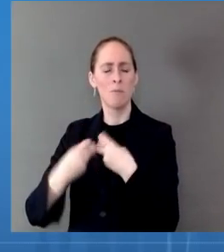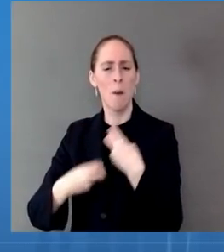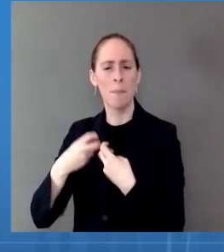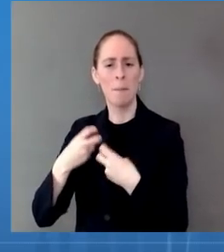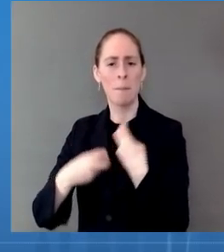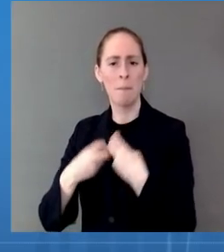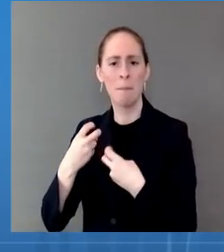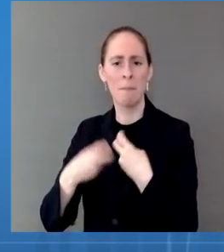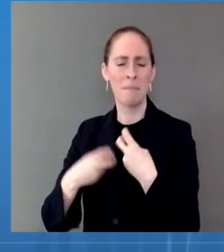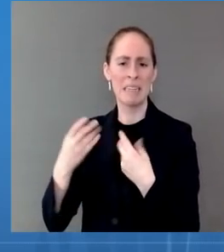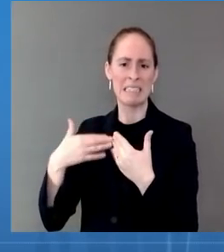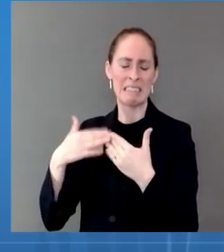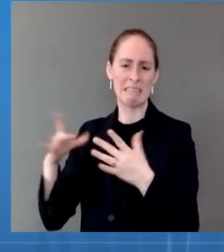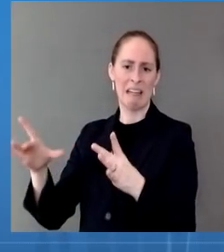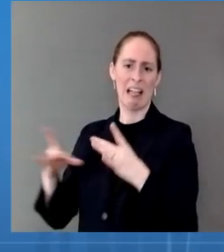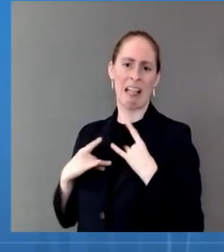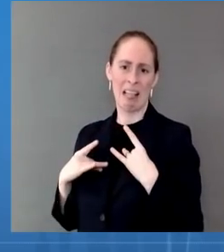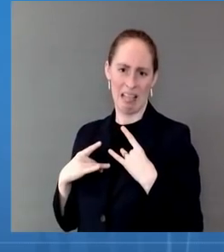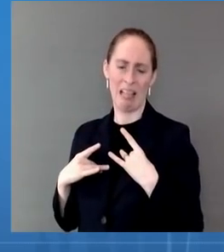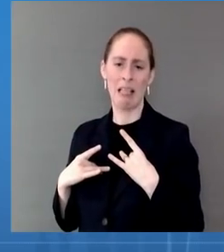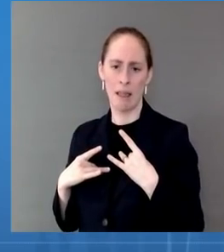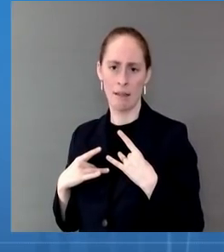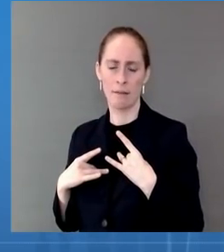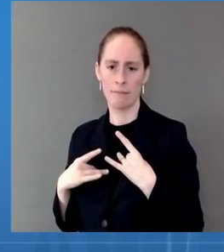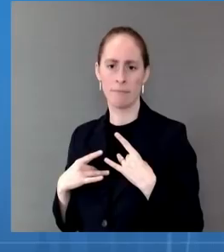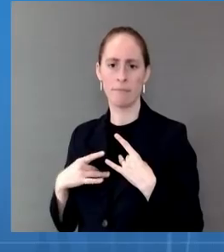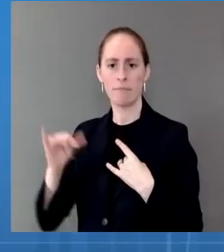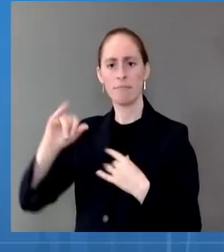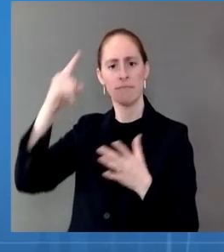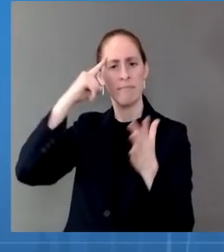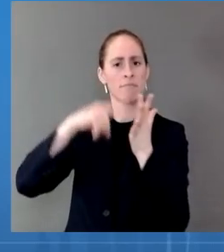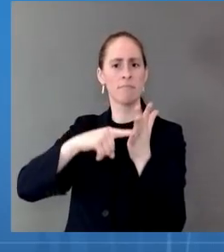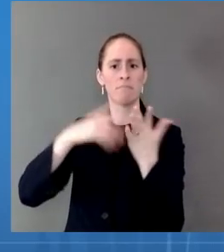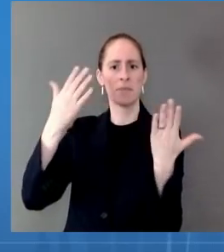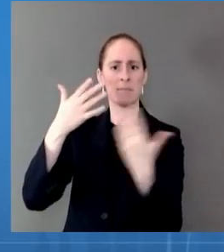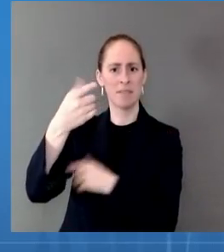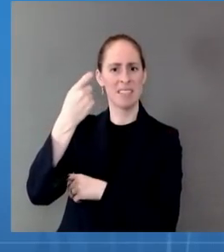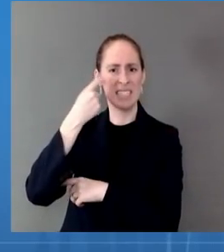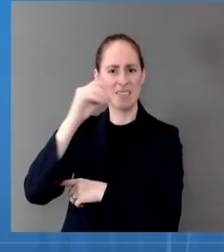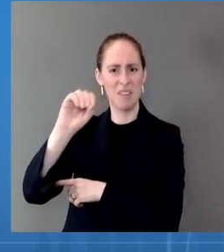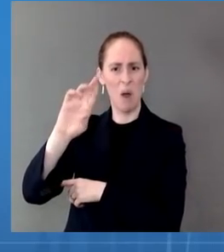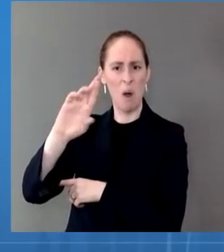Patients who are on immunosuppressive regimens for autoimmune and other disease.